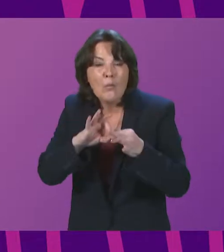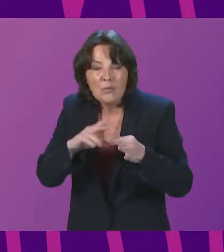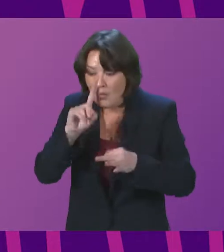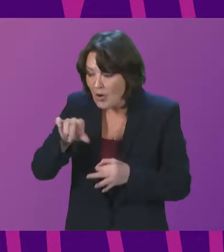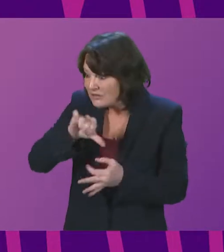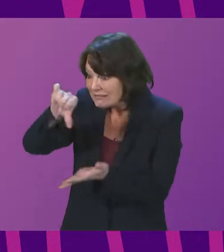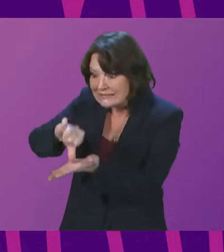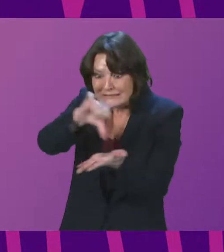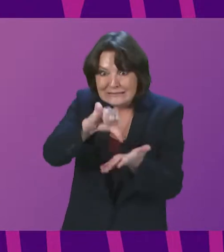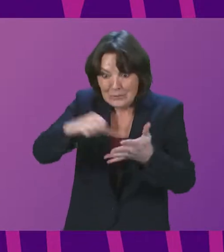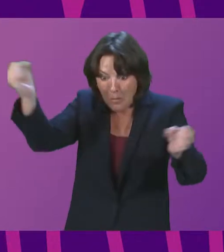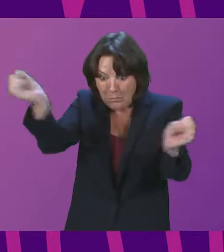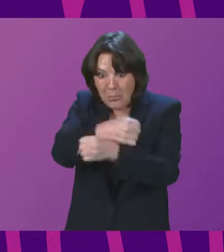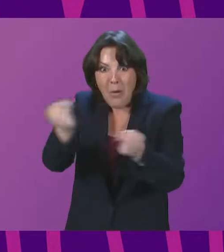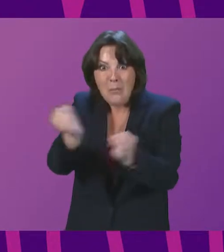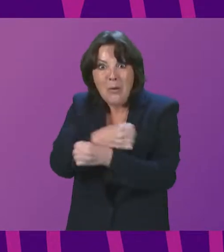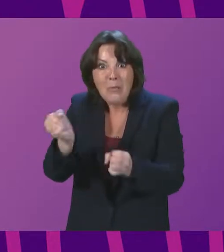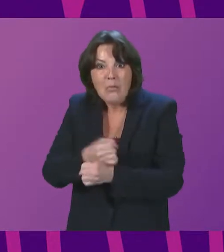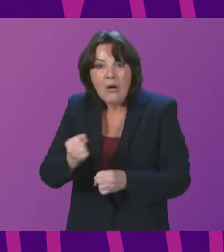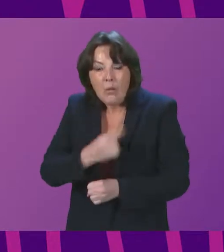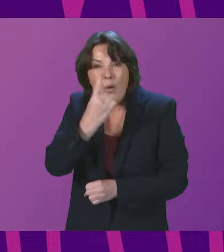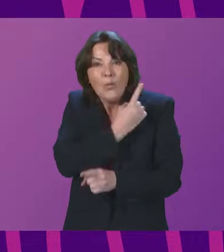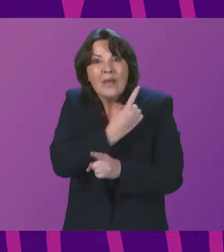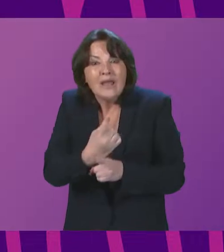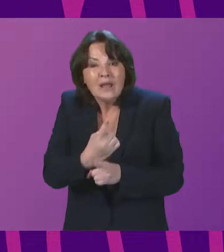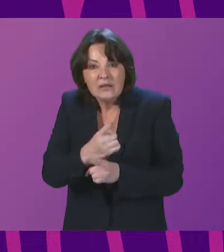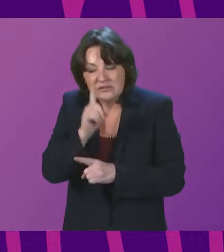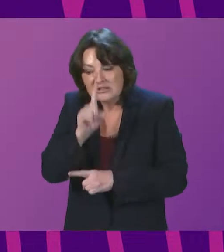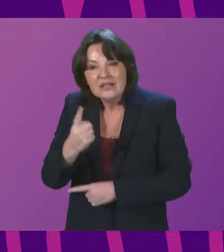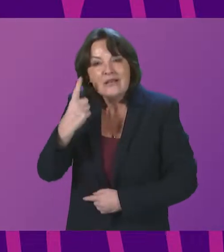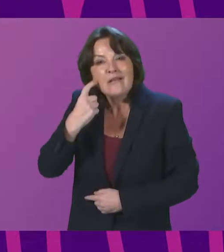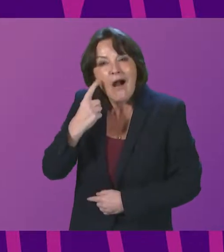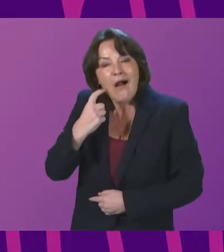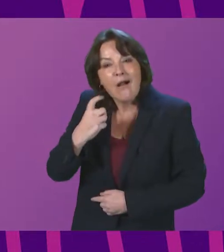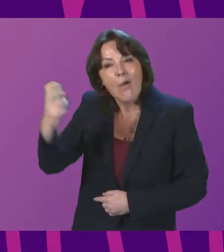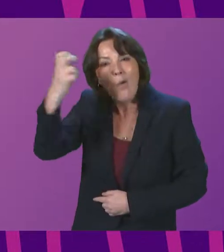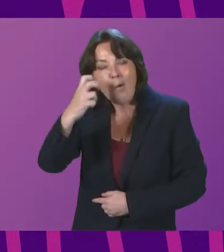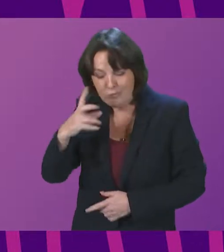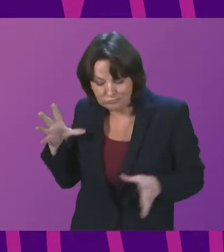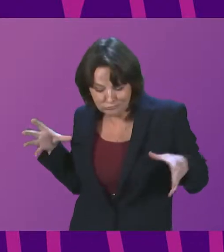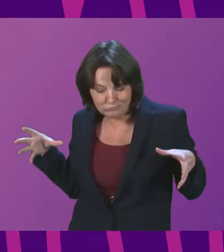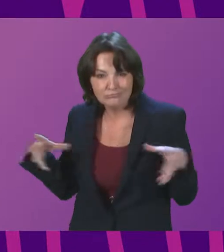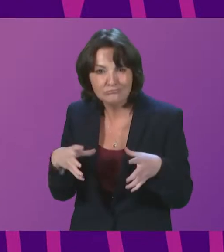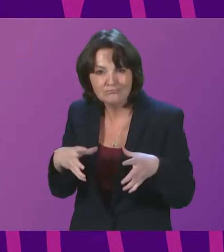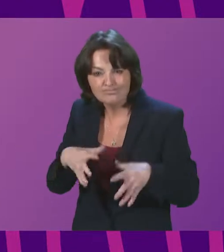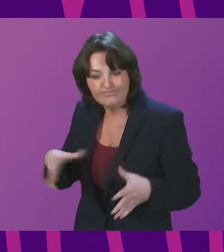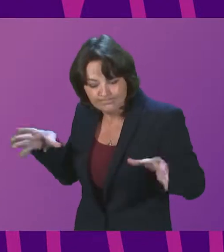being bombed and seeing young and old come together to fight on the front line in a war between two sovereign countries.